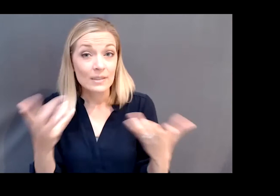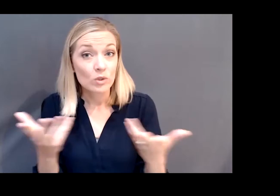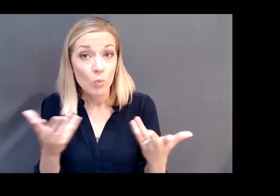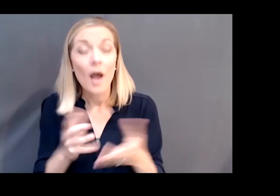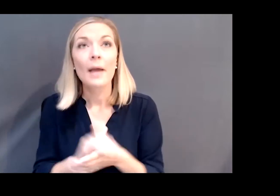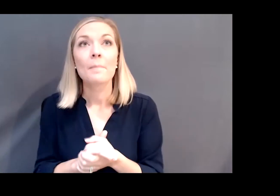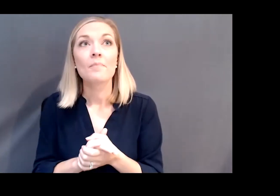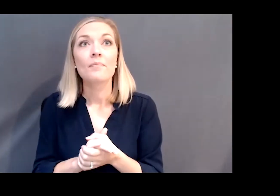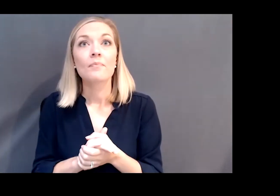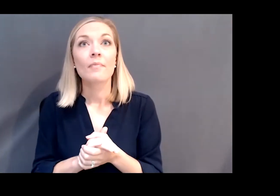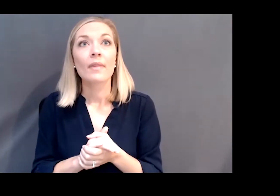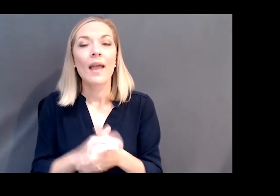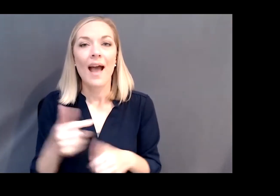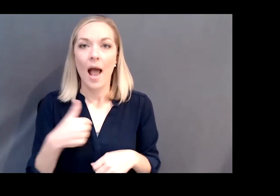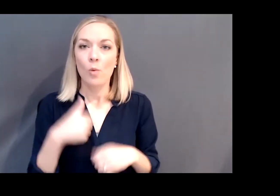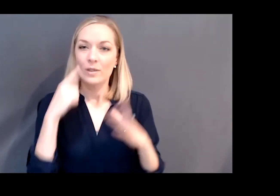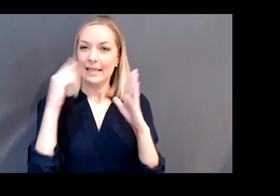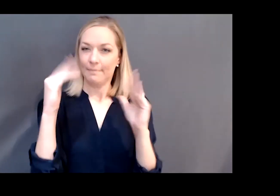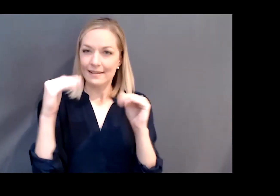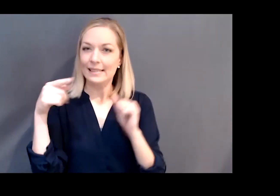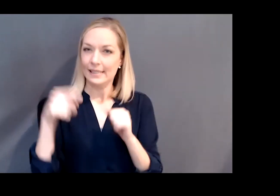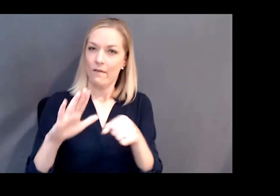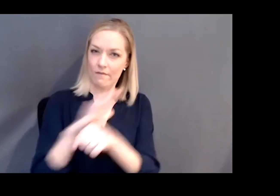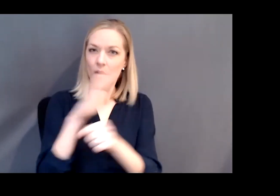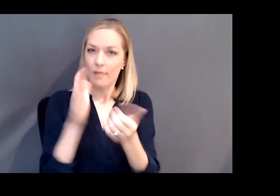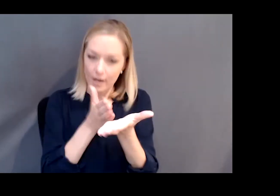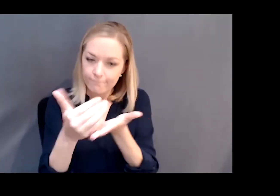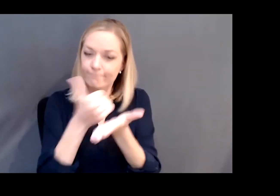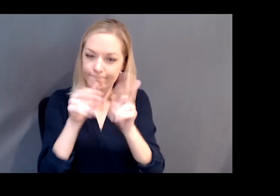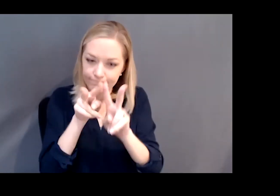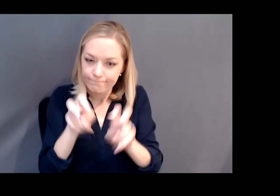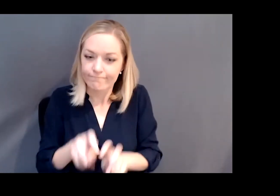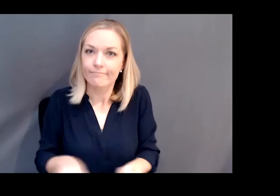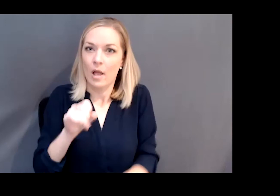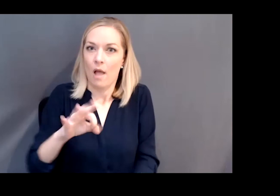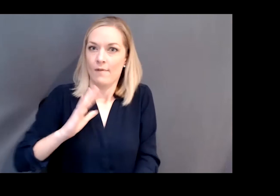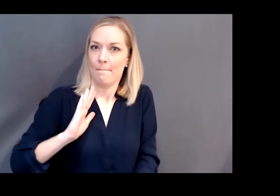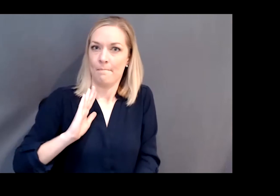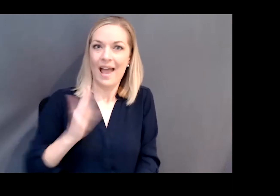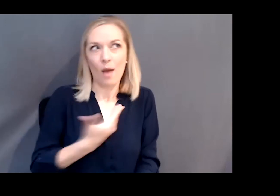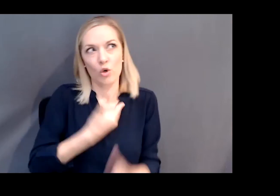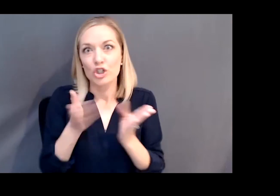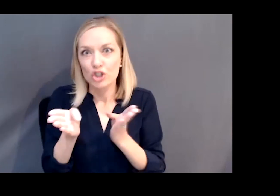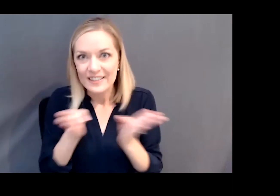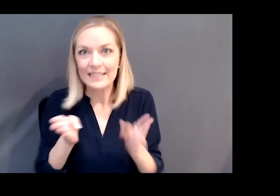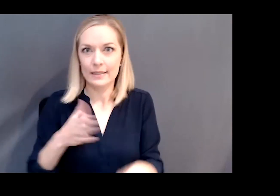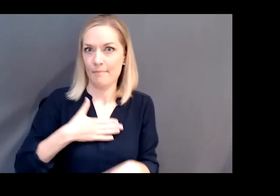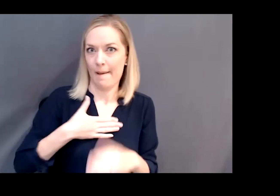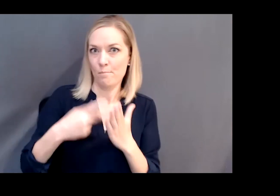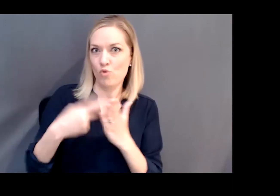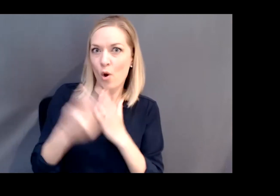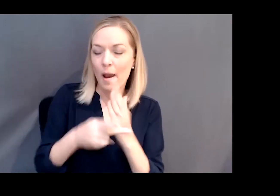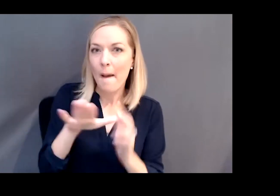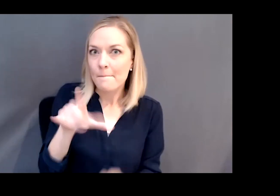The surprise was, while I was expecting a thorough analysis of our services and my program,